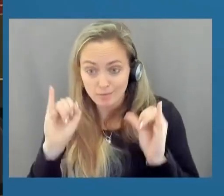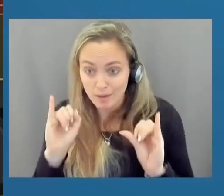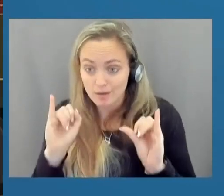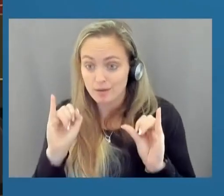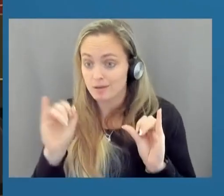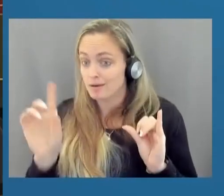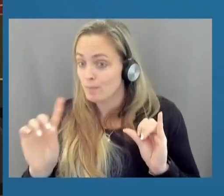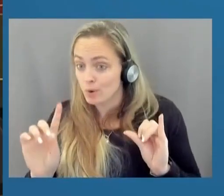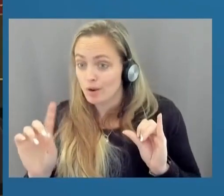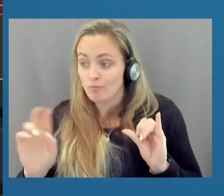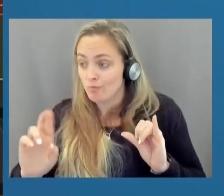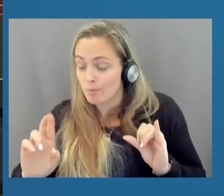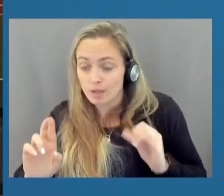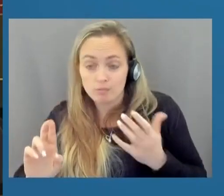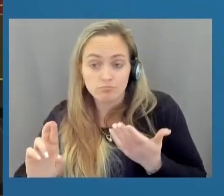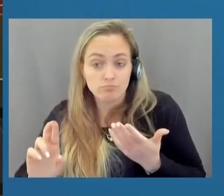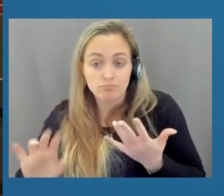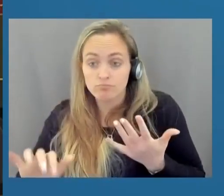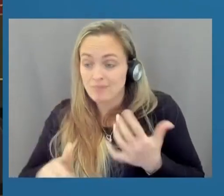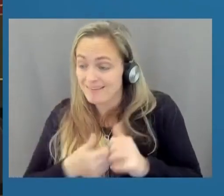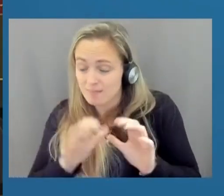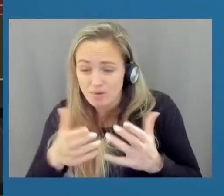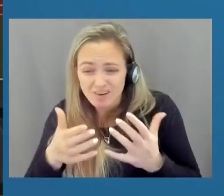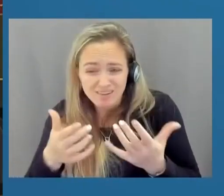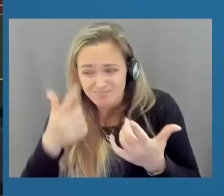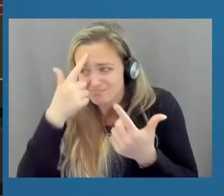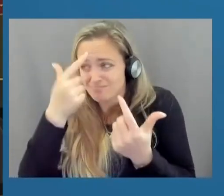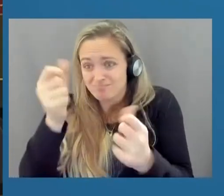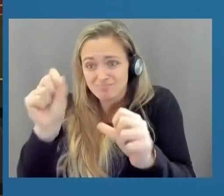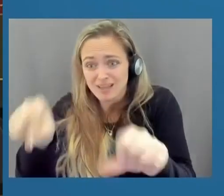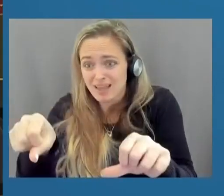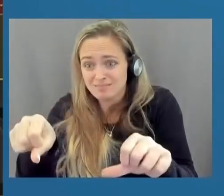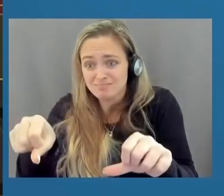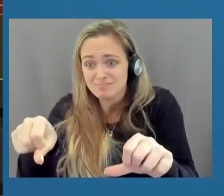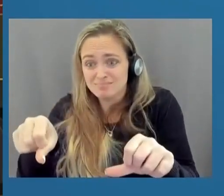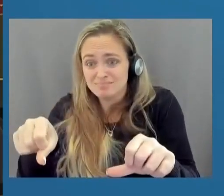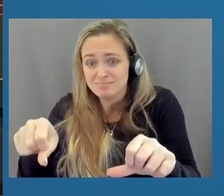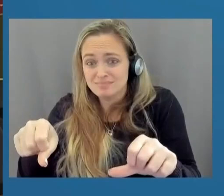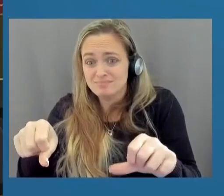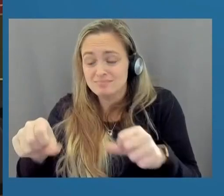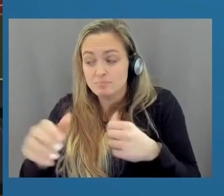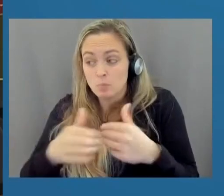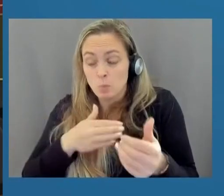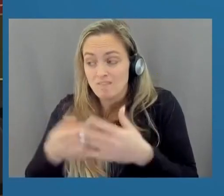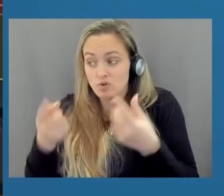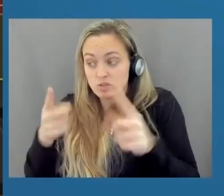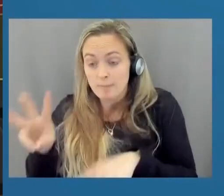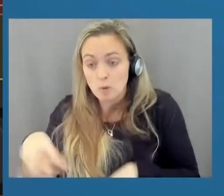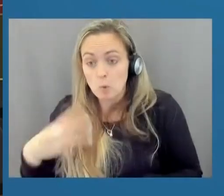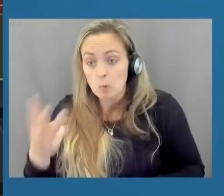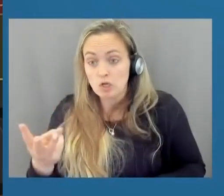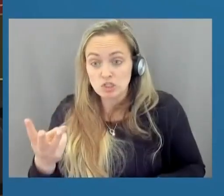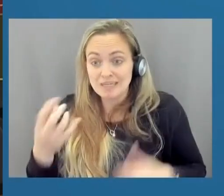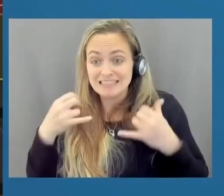or Republican or any party want can do that. Guess what? Despite what's happening in Washington, this is still a democracy